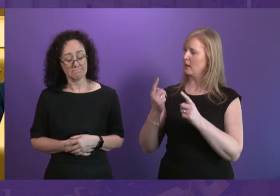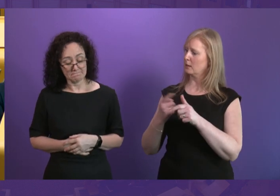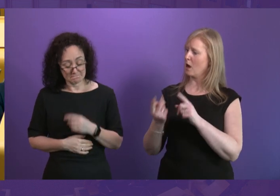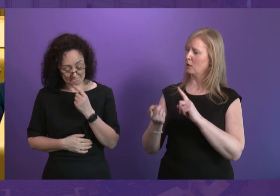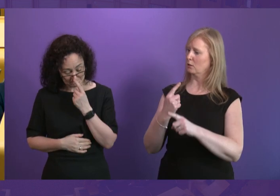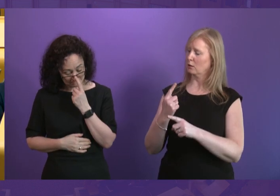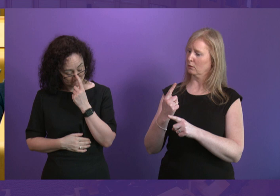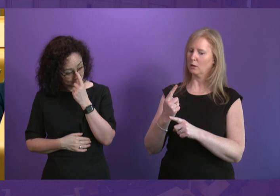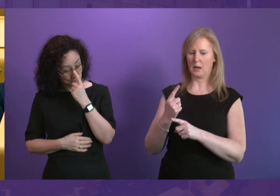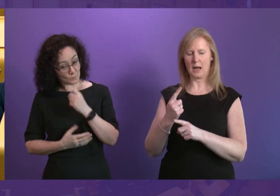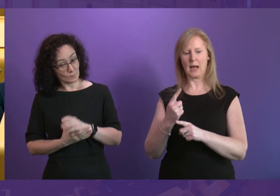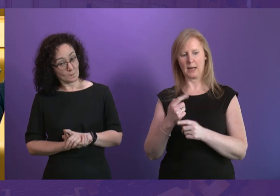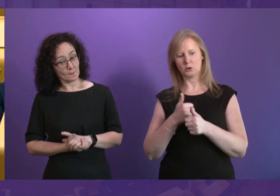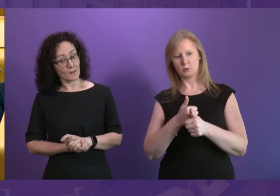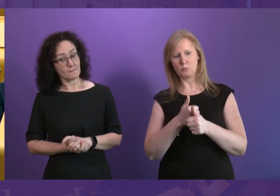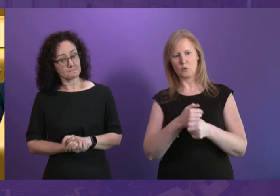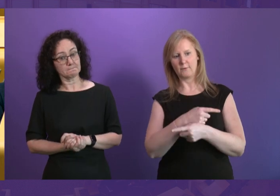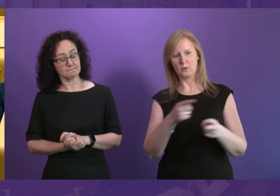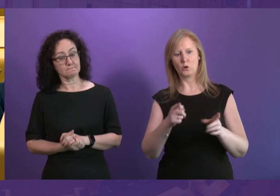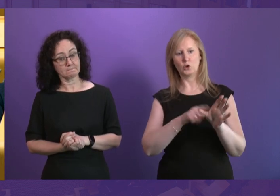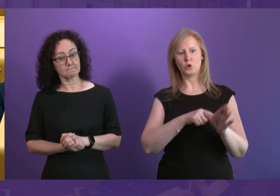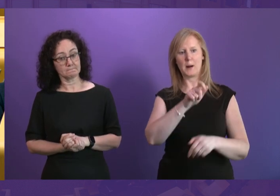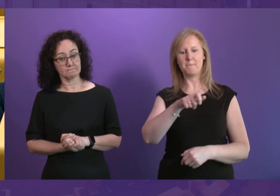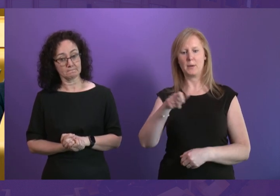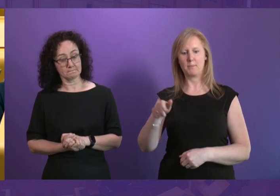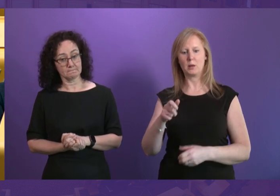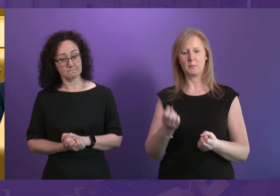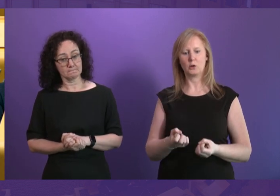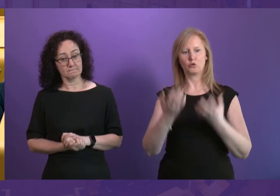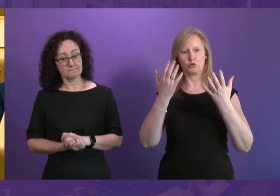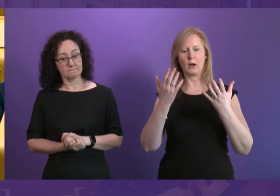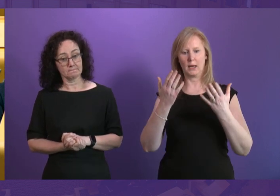support for the young people who took strike action last week and today. As she has previously